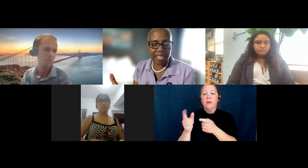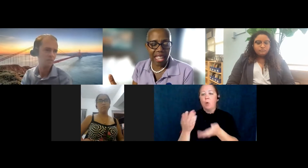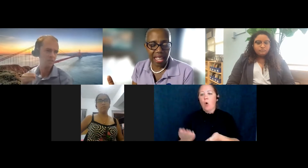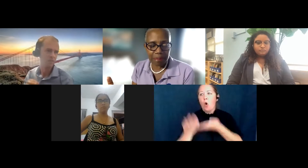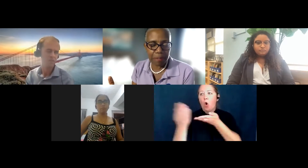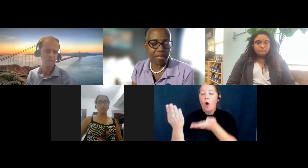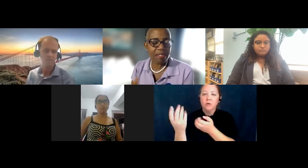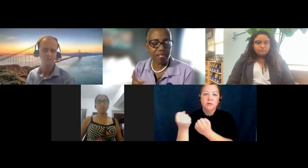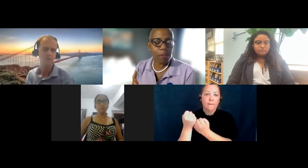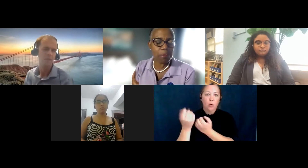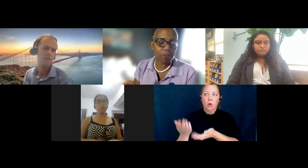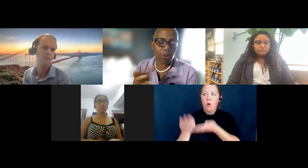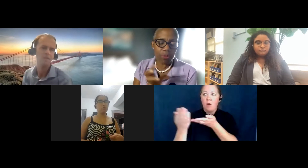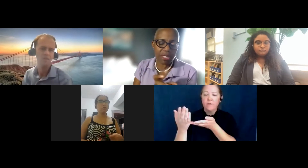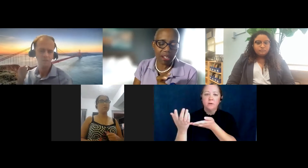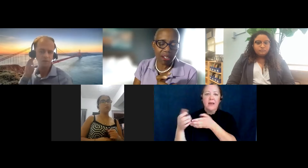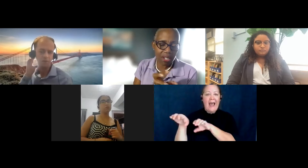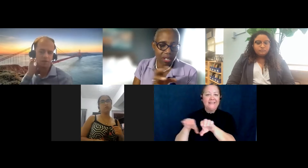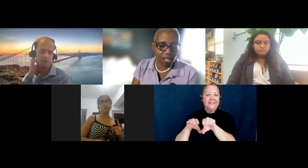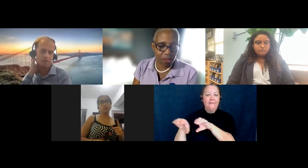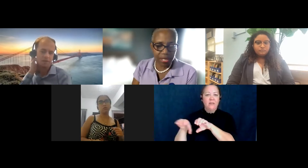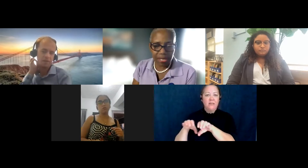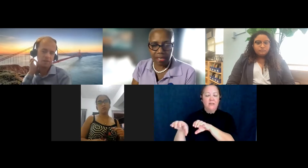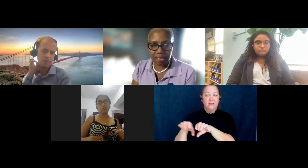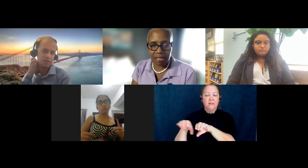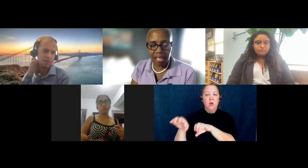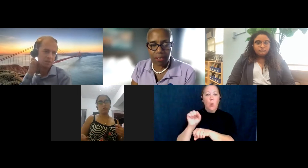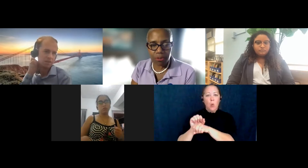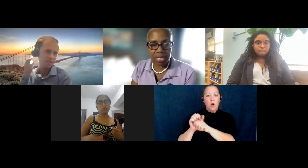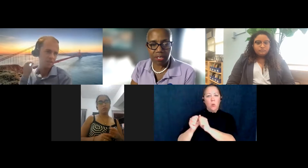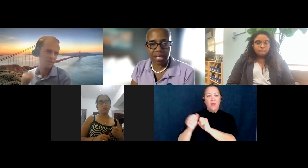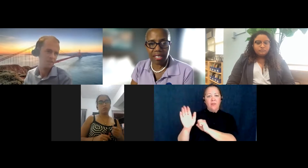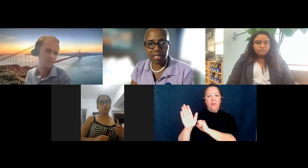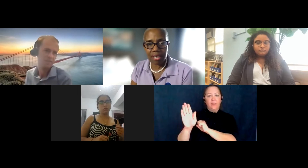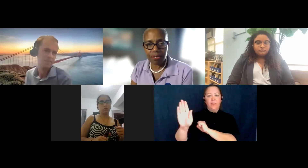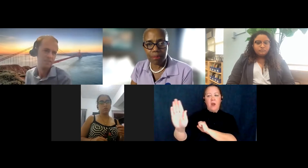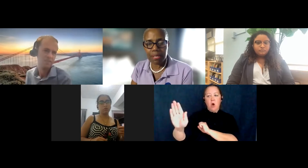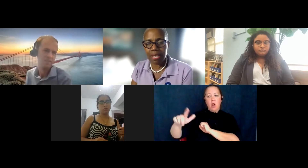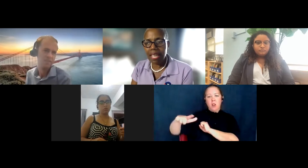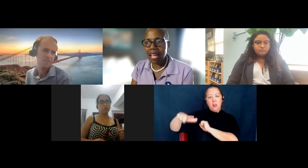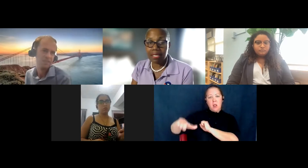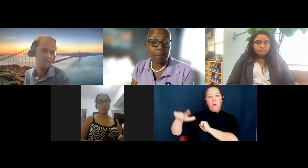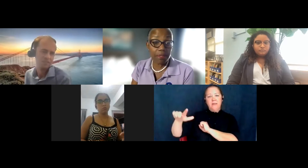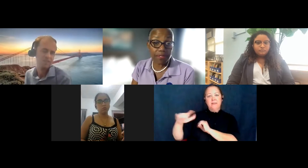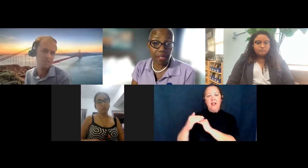had been developed to work with their lowest level readers and their classrooms. Some of